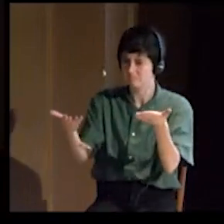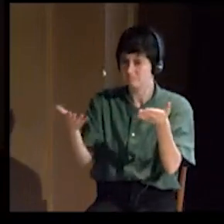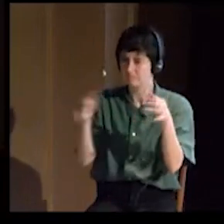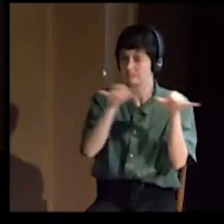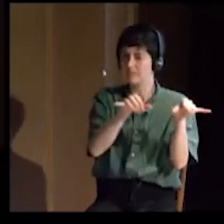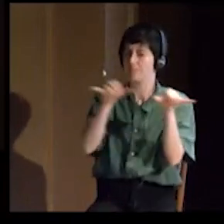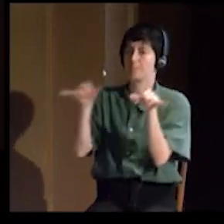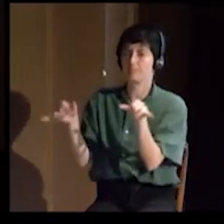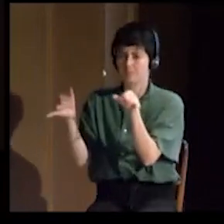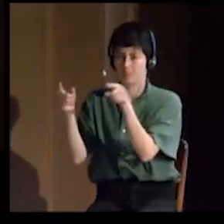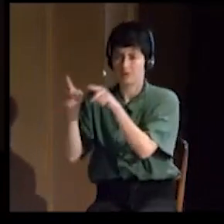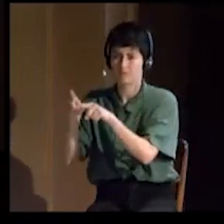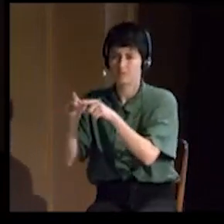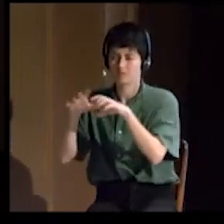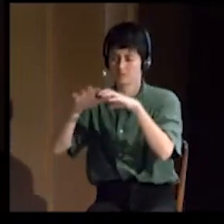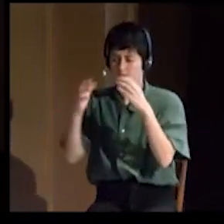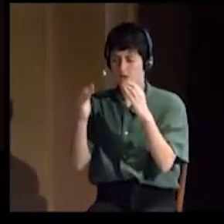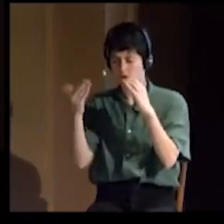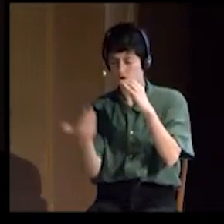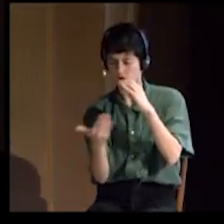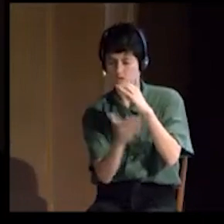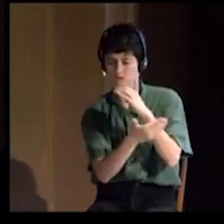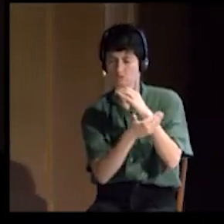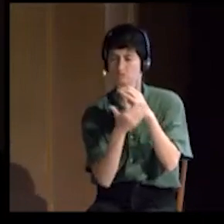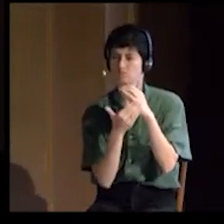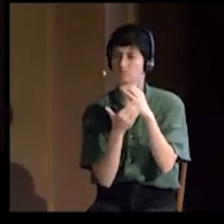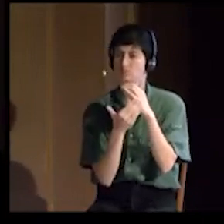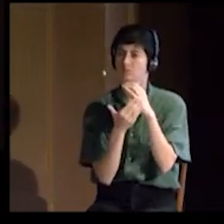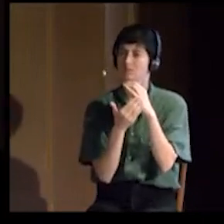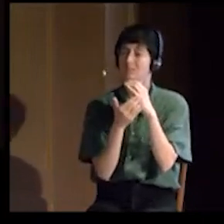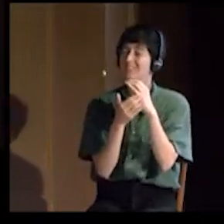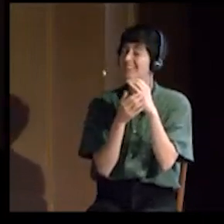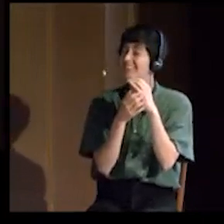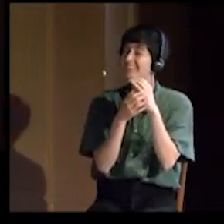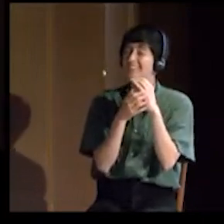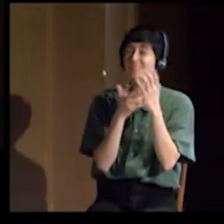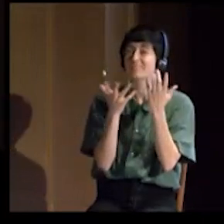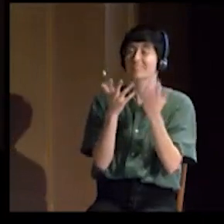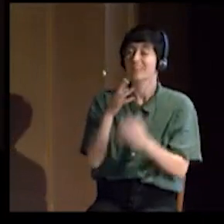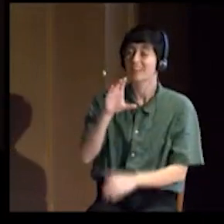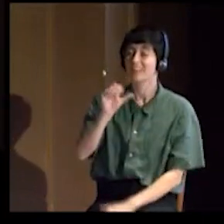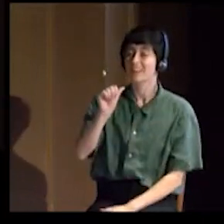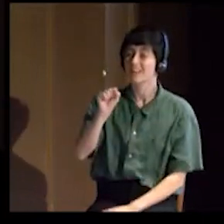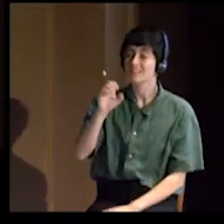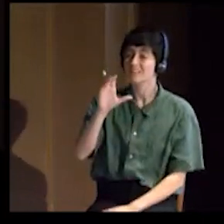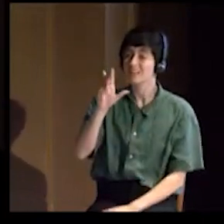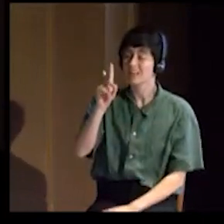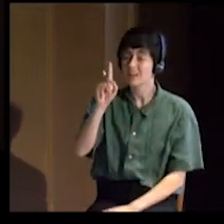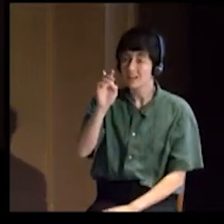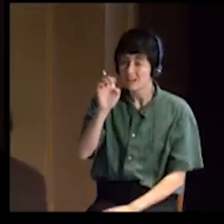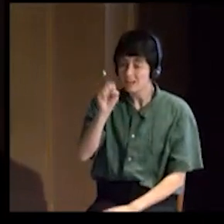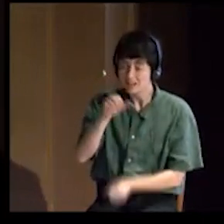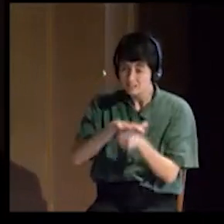very few even in the cascades, like volcanic fields that will produce rhyolite. And so there's only three,